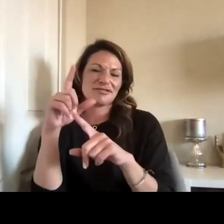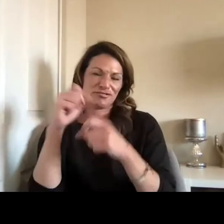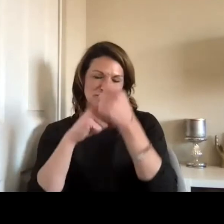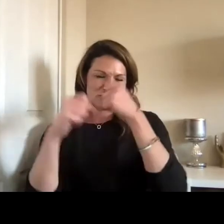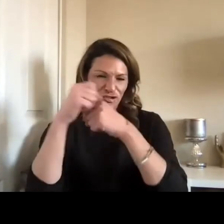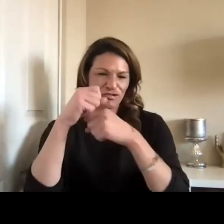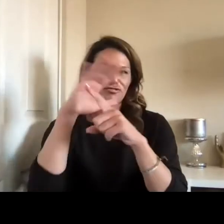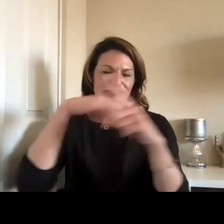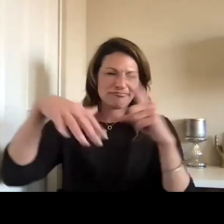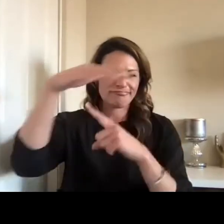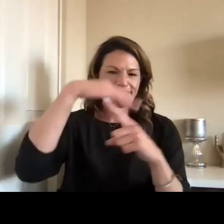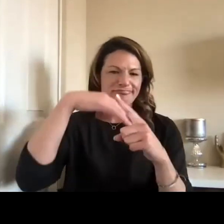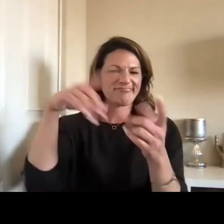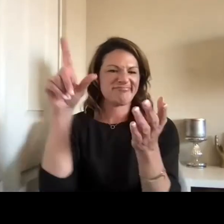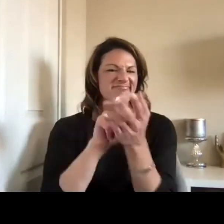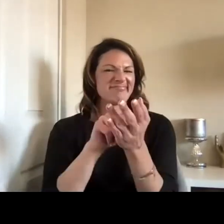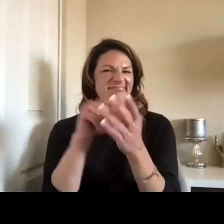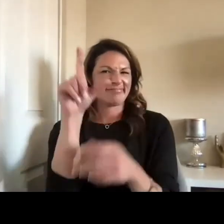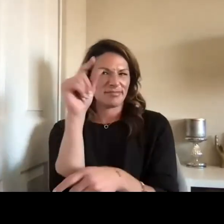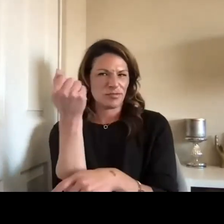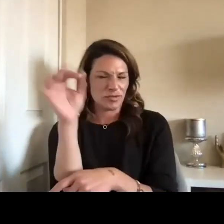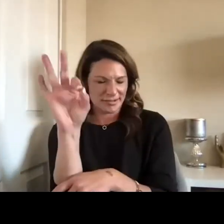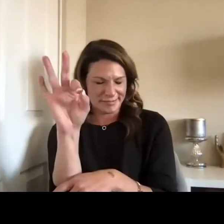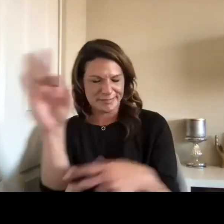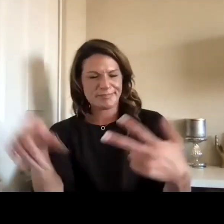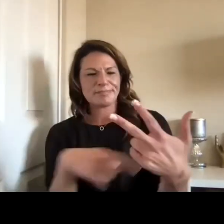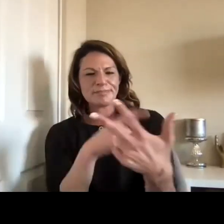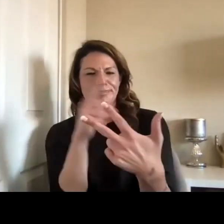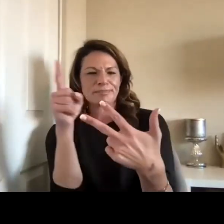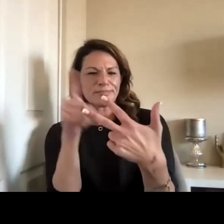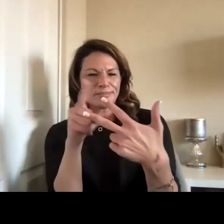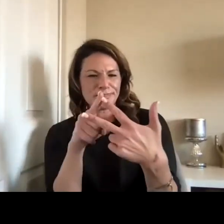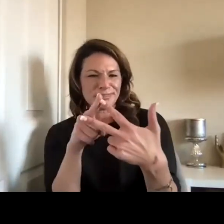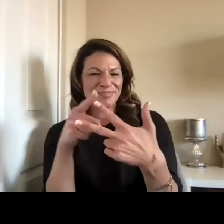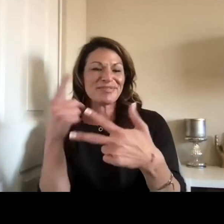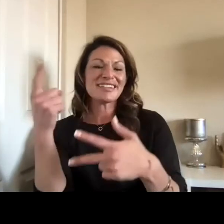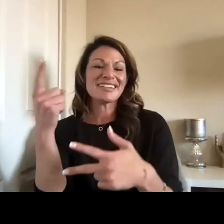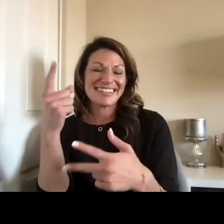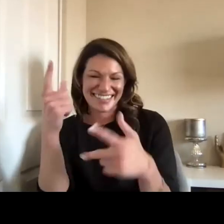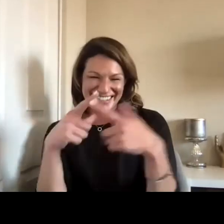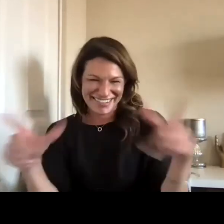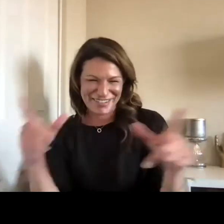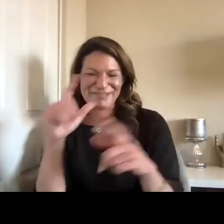Structures and Contexts that was published in 2019 and then Language Attitudes in the